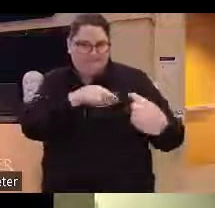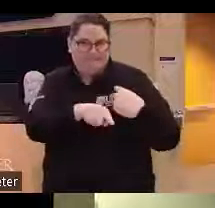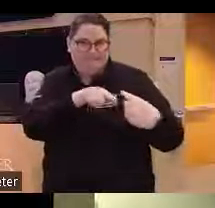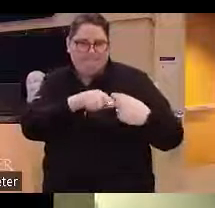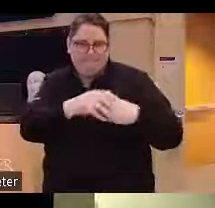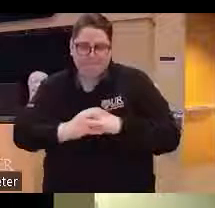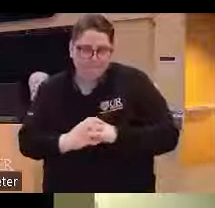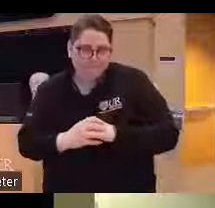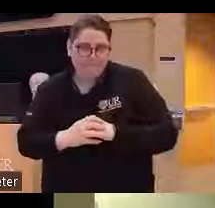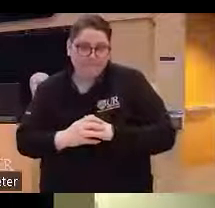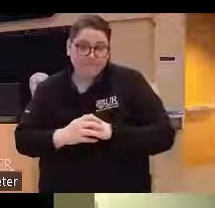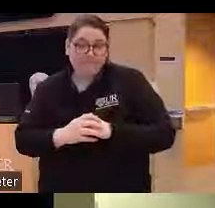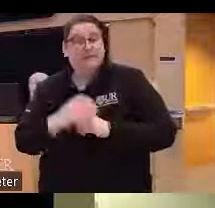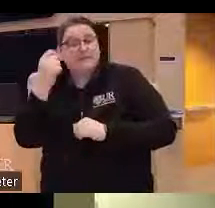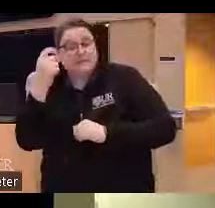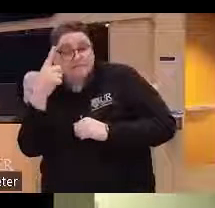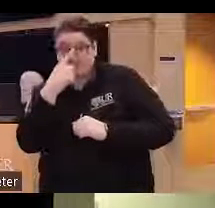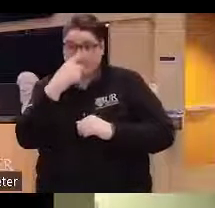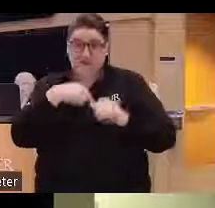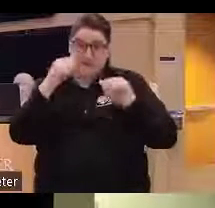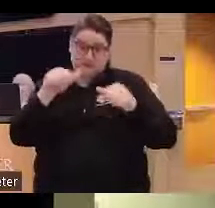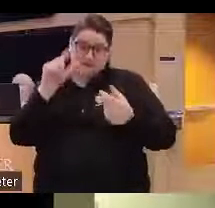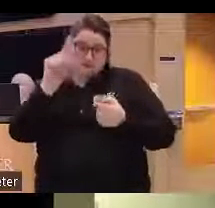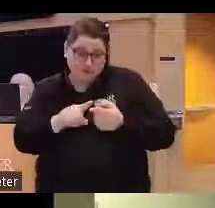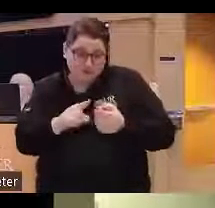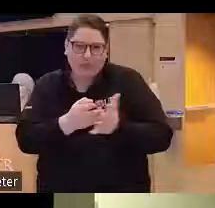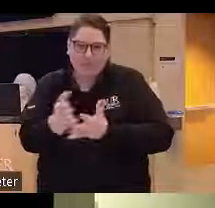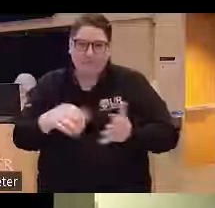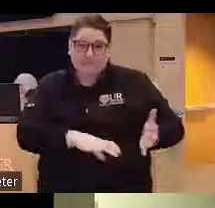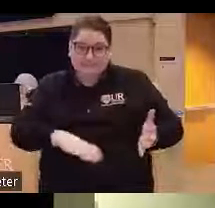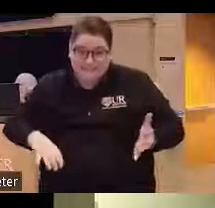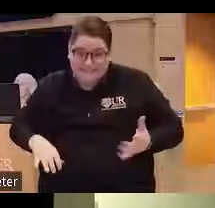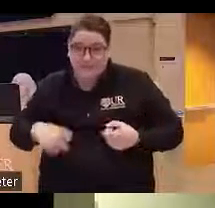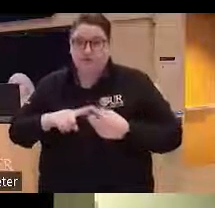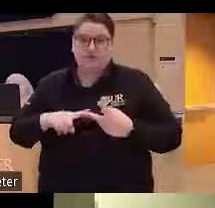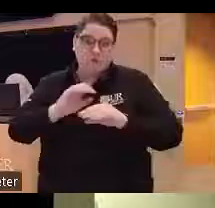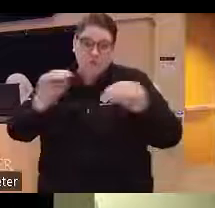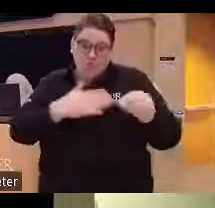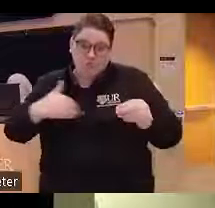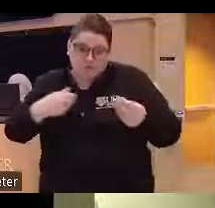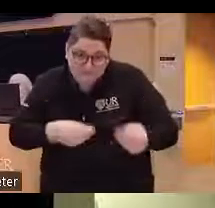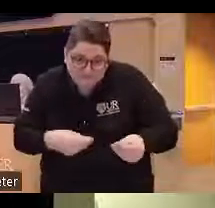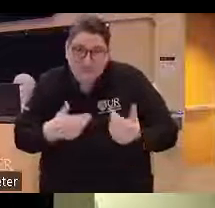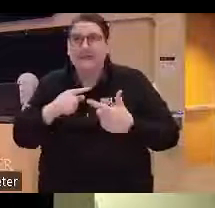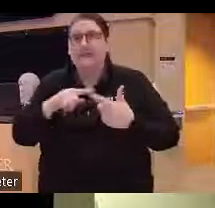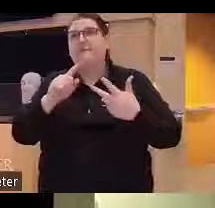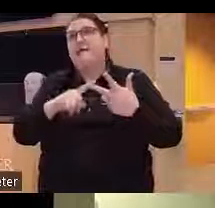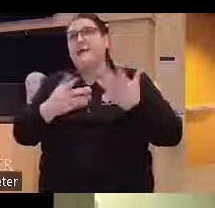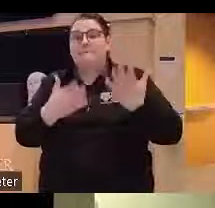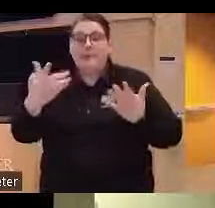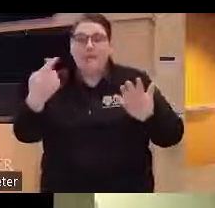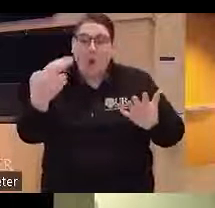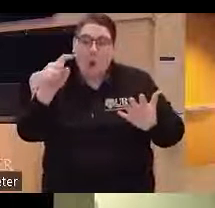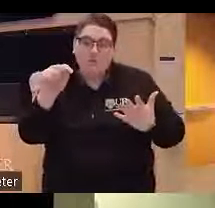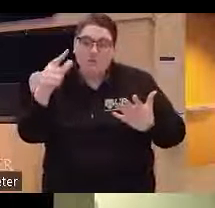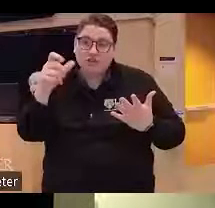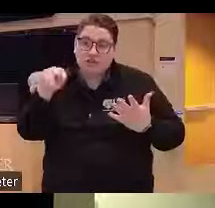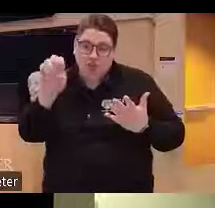be reduced by C-section birth not breastfeeding maybe some aspect of the host genome antibiotic